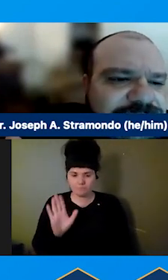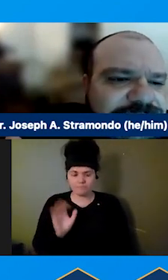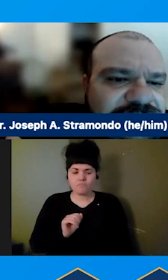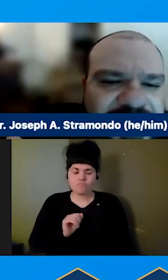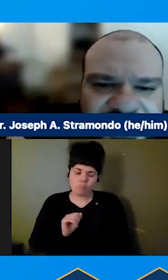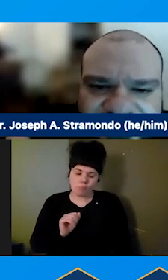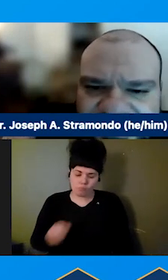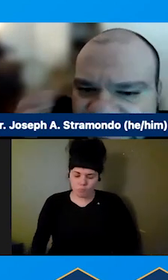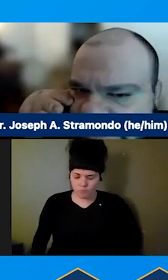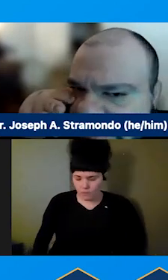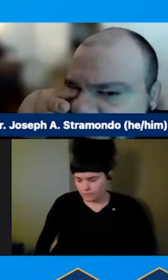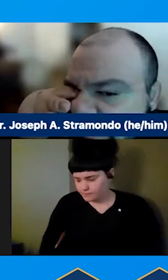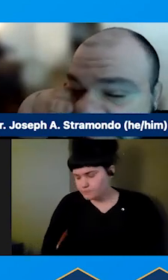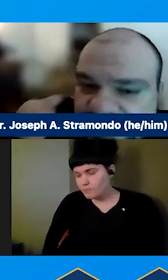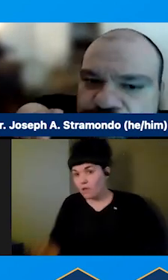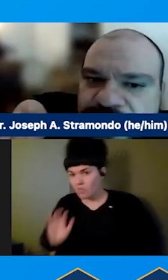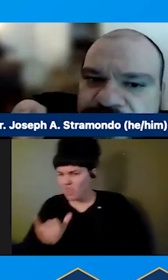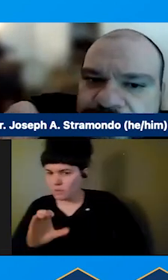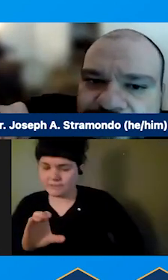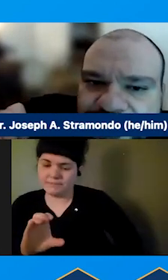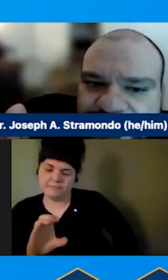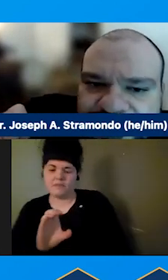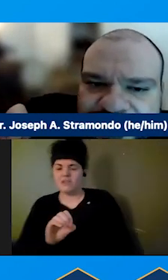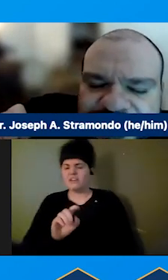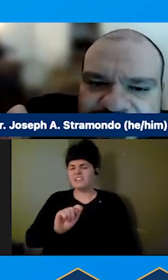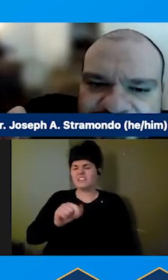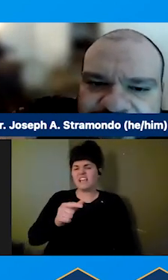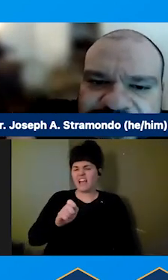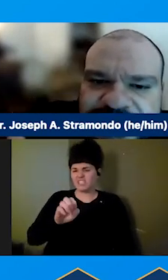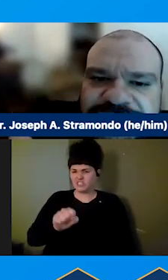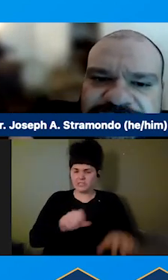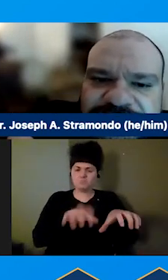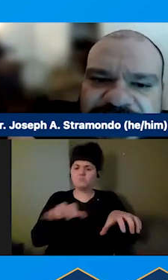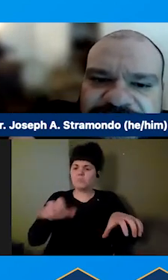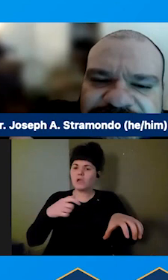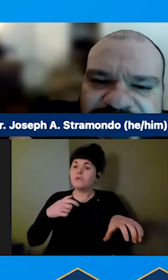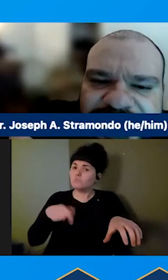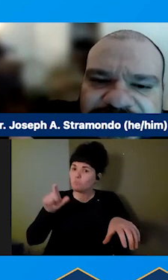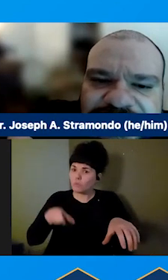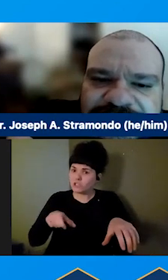take these cottages and let's sprinkle them out into the community. Right. Let's